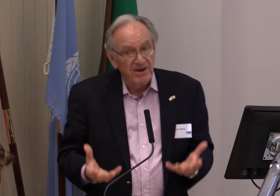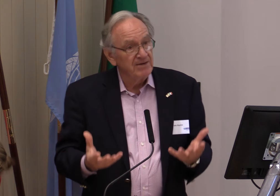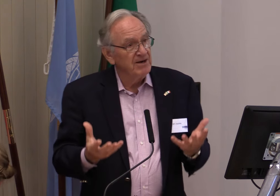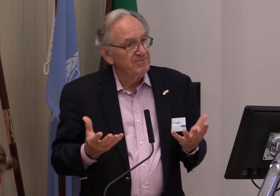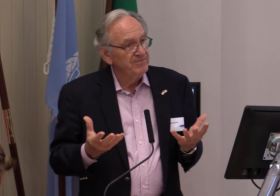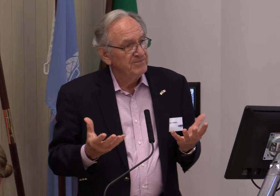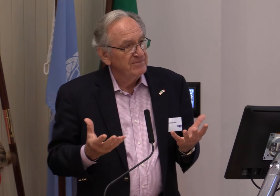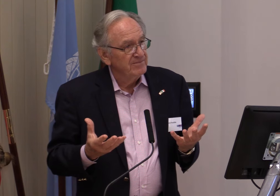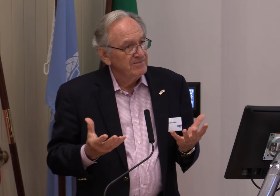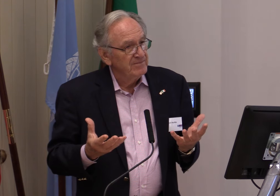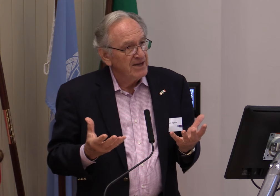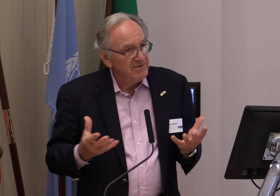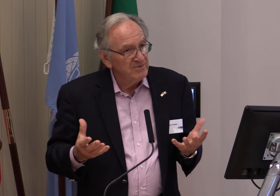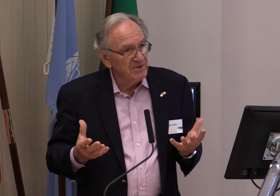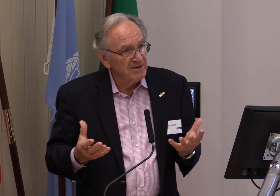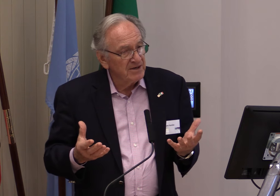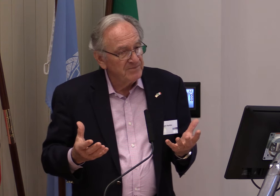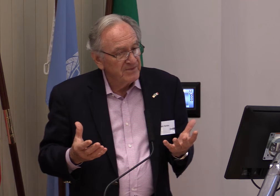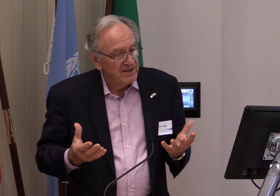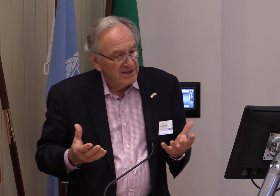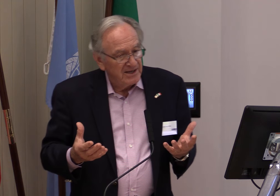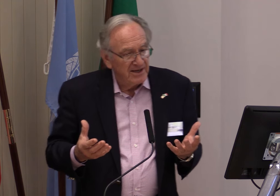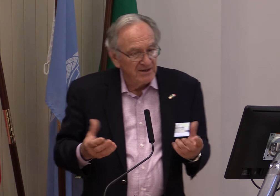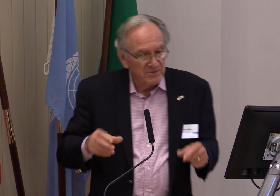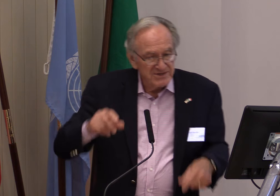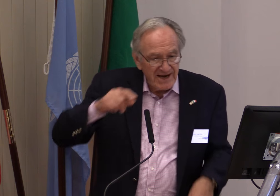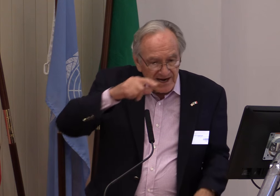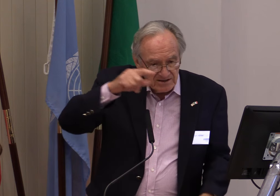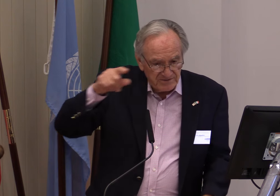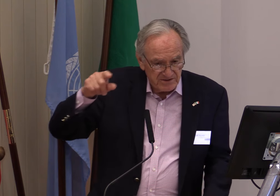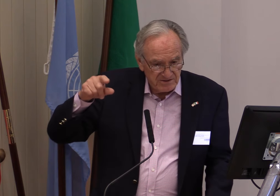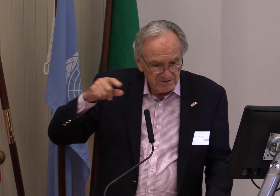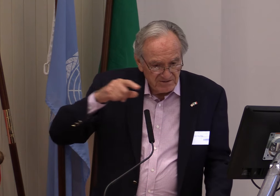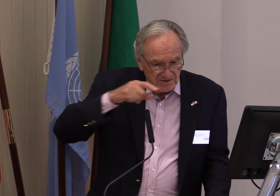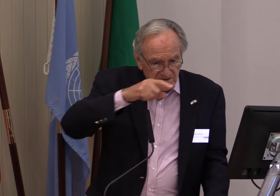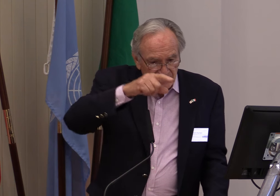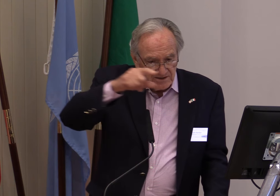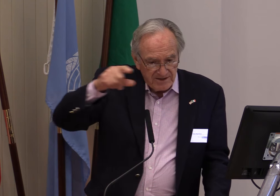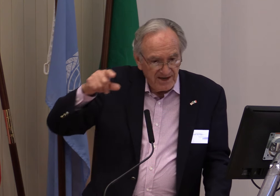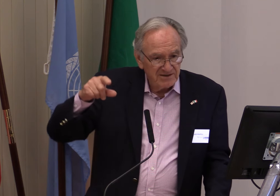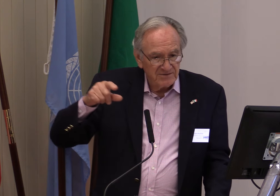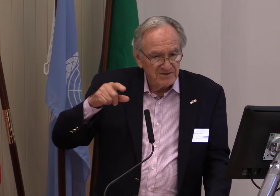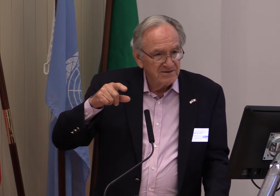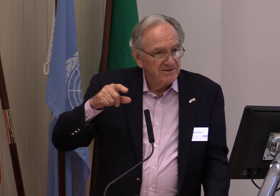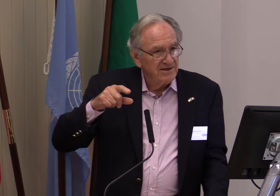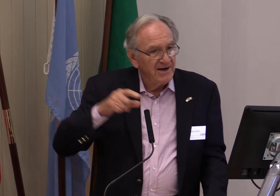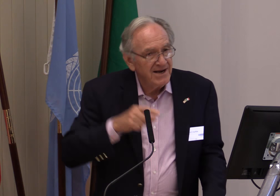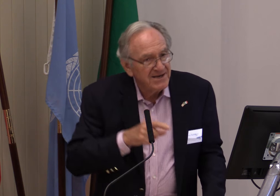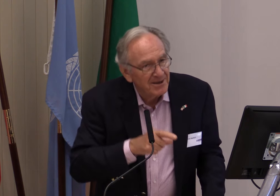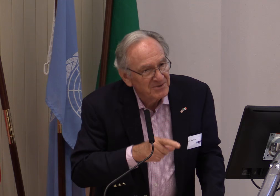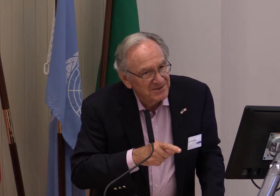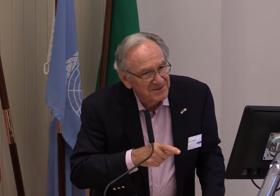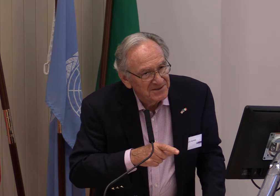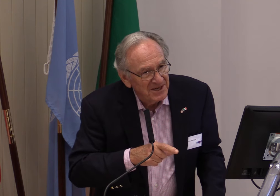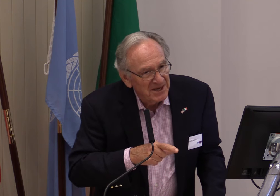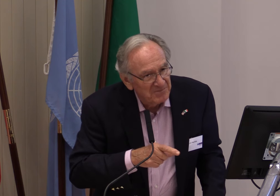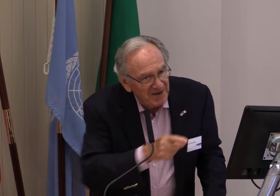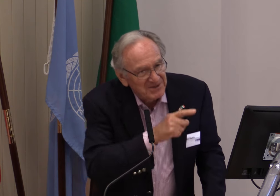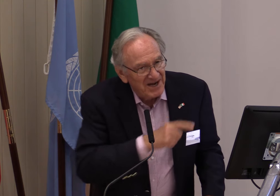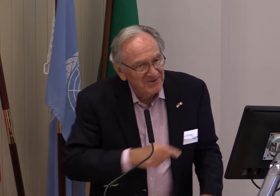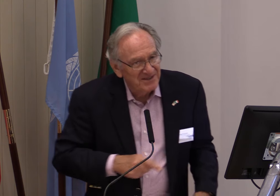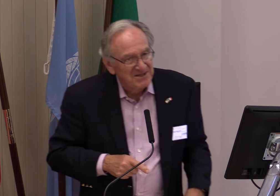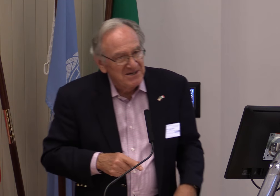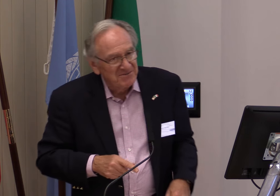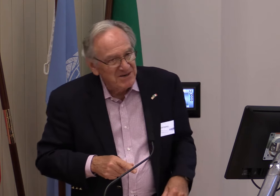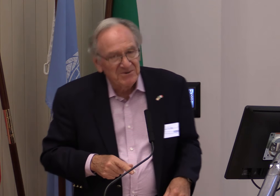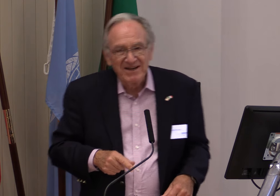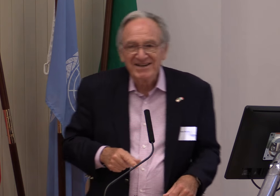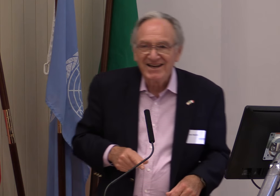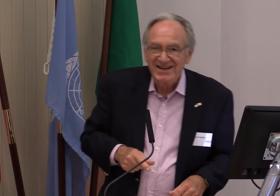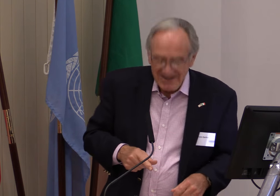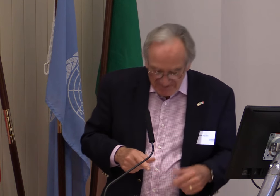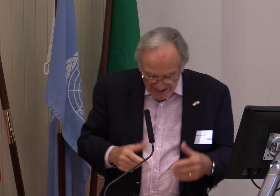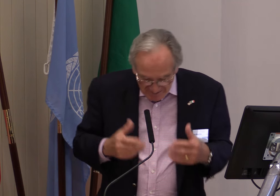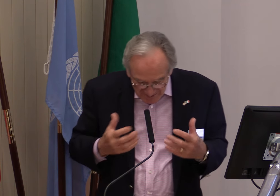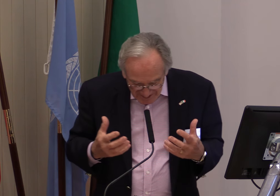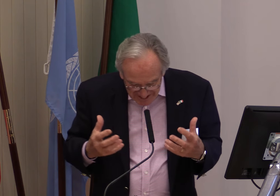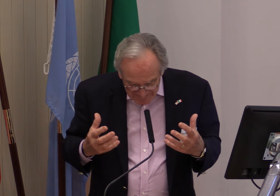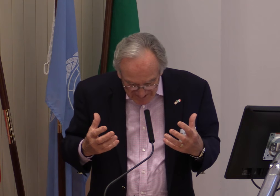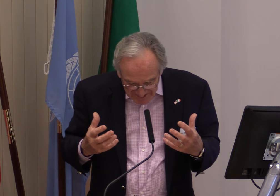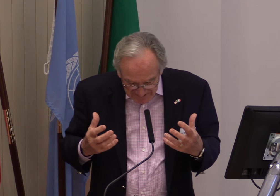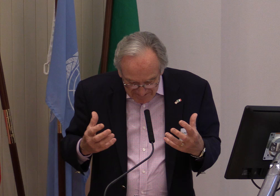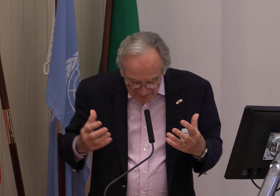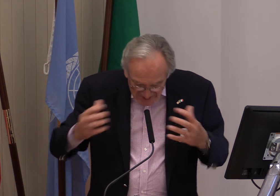the bottom up. And it was the activists and Bob Kafka and people like that, that brought